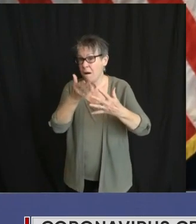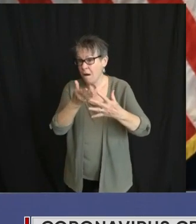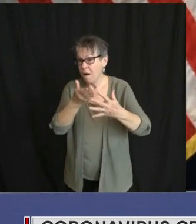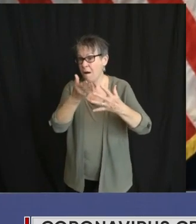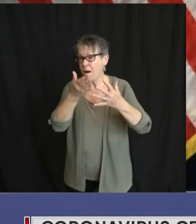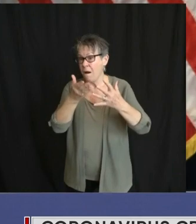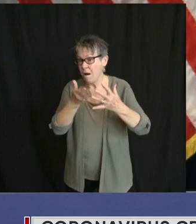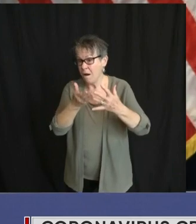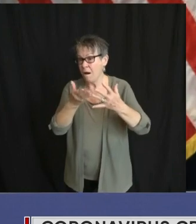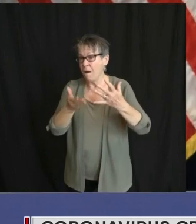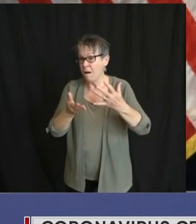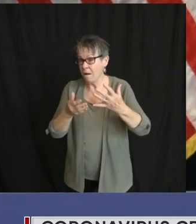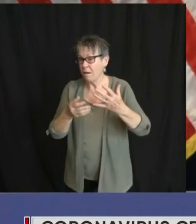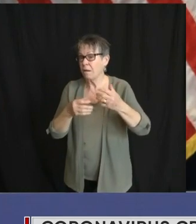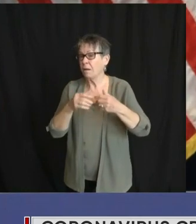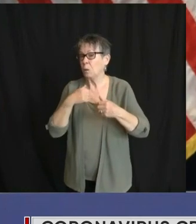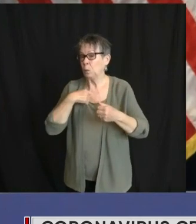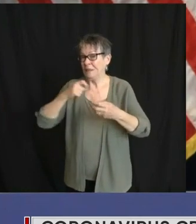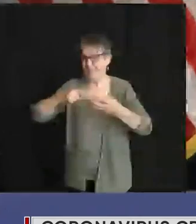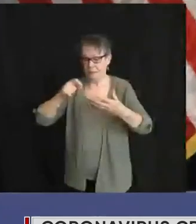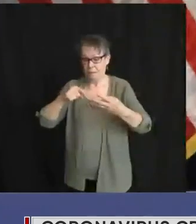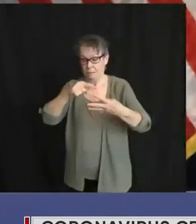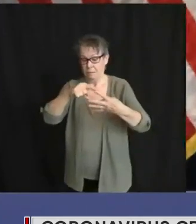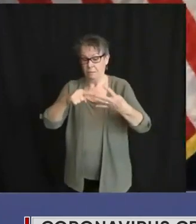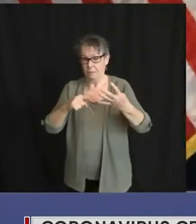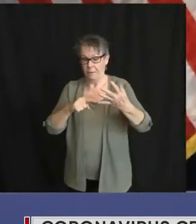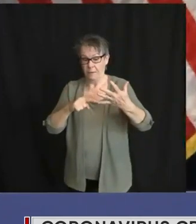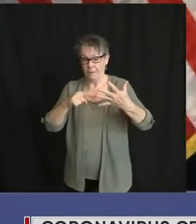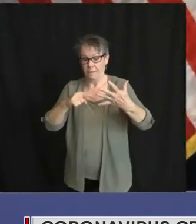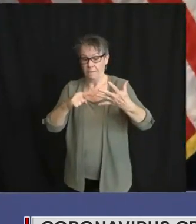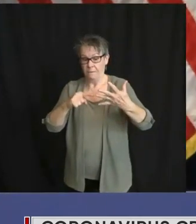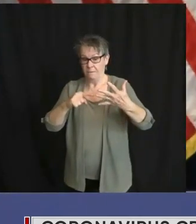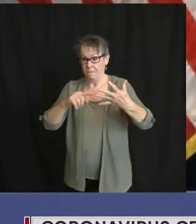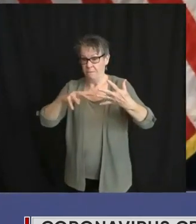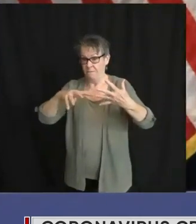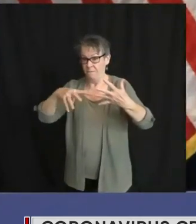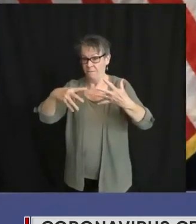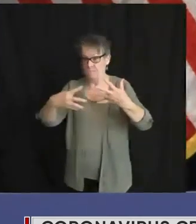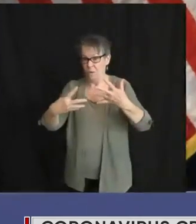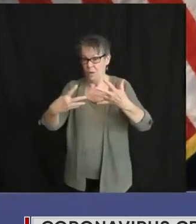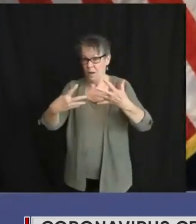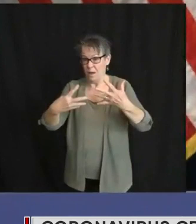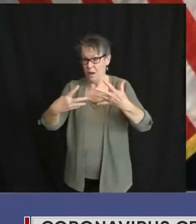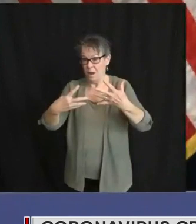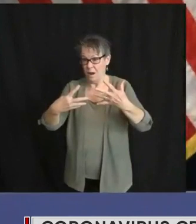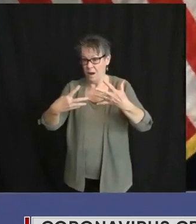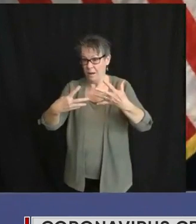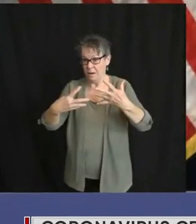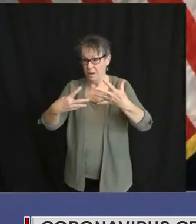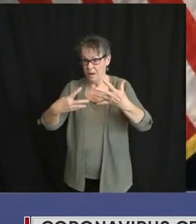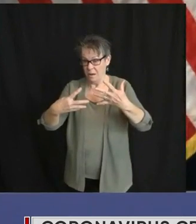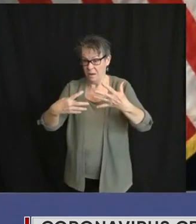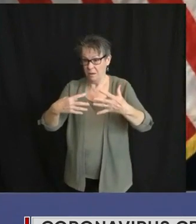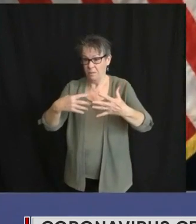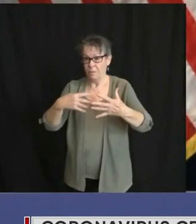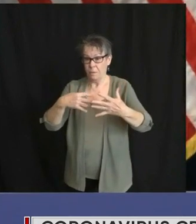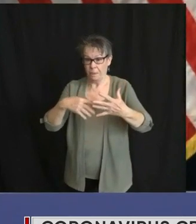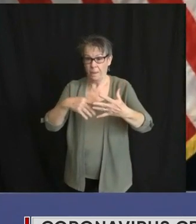ARMS AROUND WHAT WE NEED TO DO.